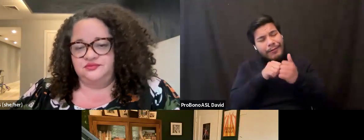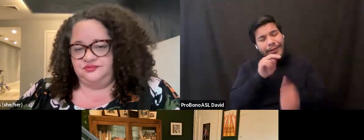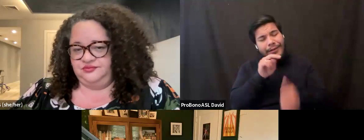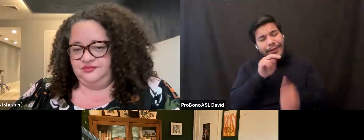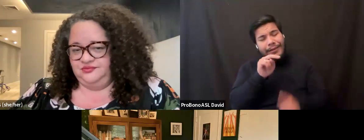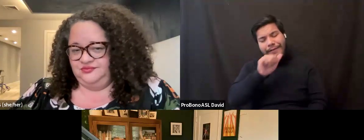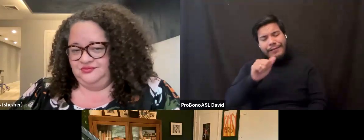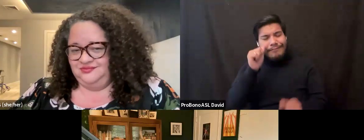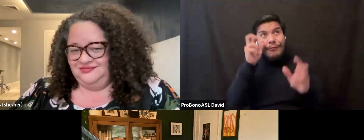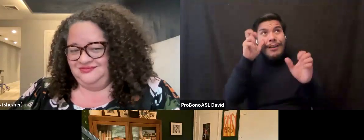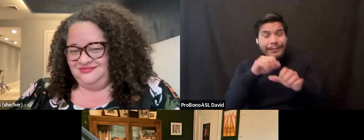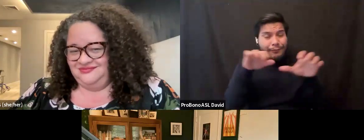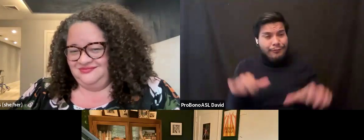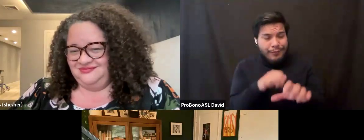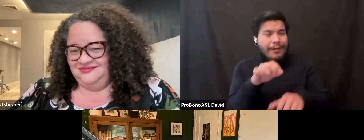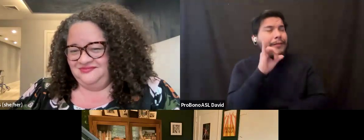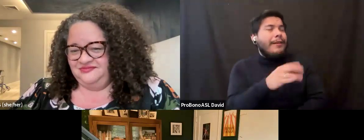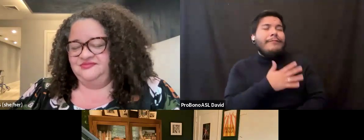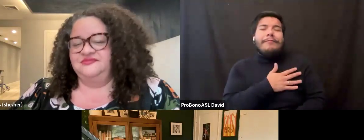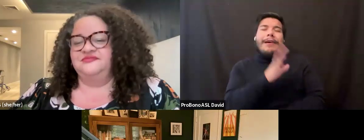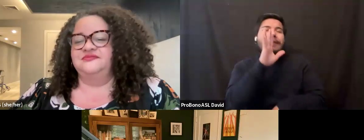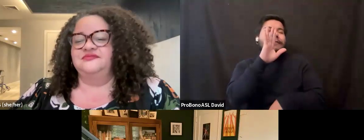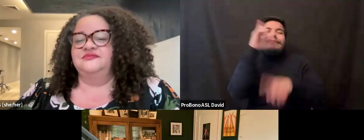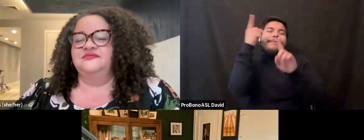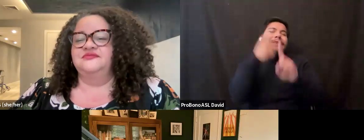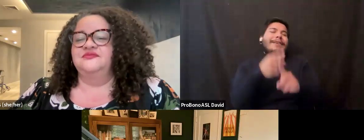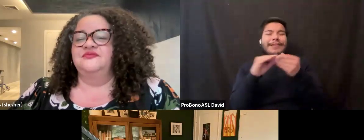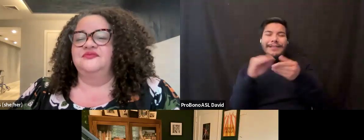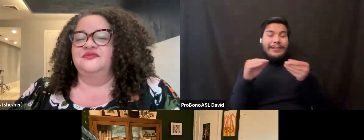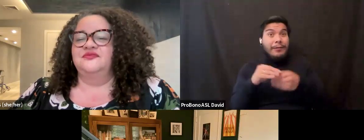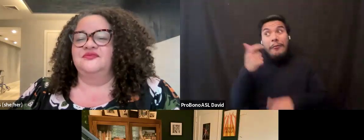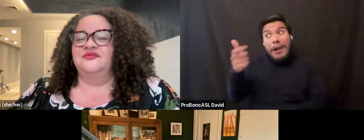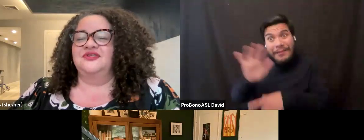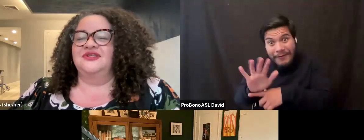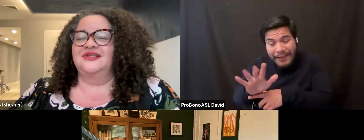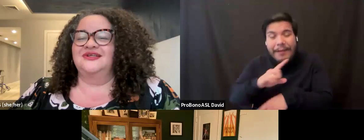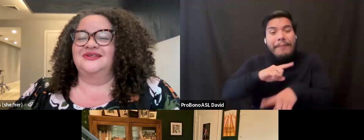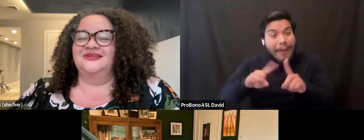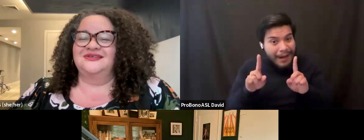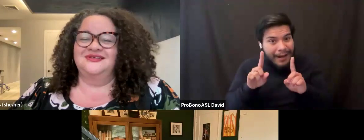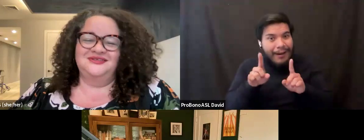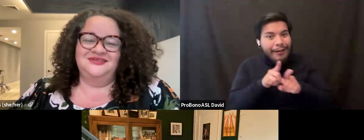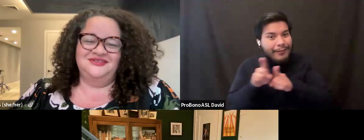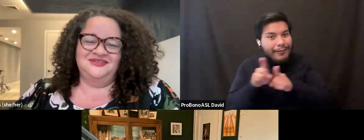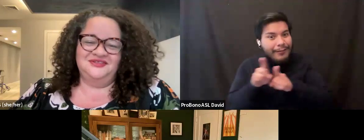That's my main message is go watch the movie, but also please do everything you can to support NAAFA because this is a huge